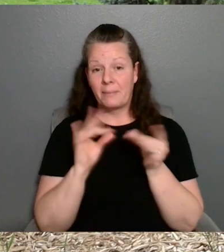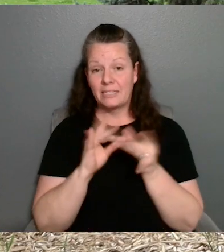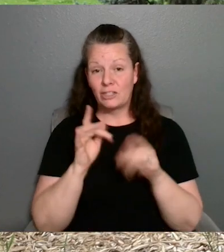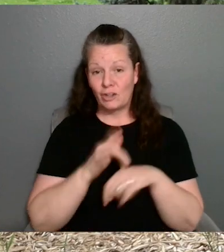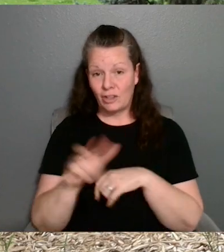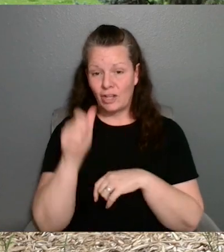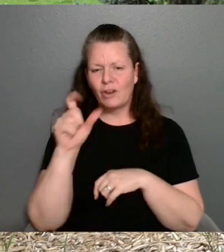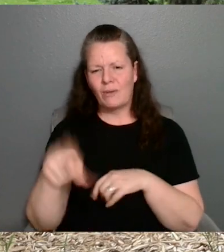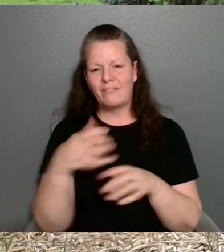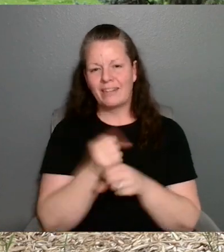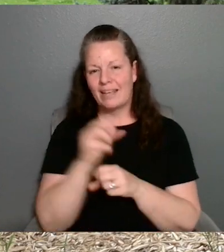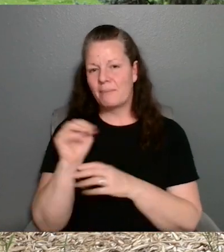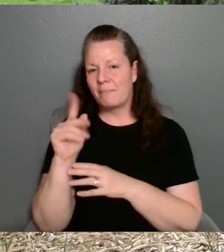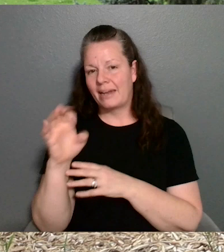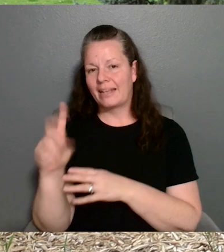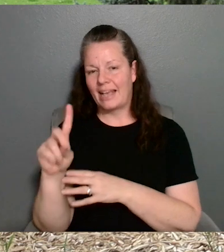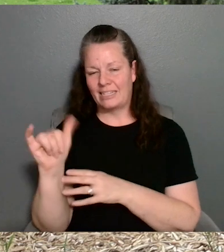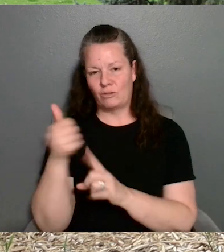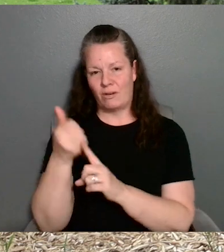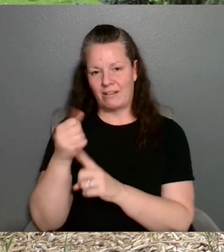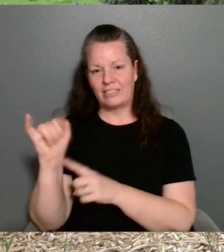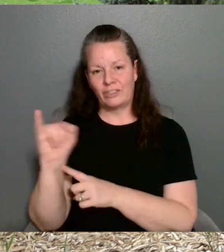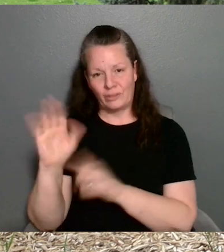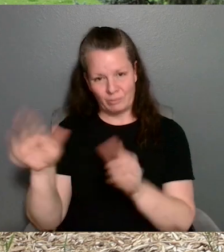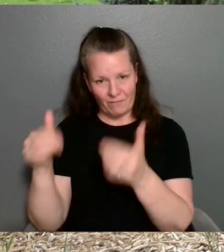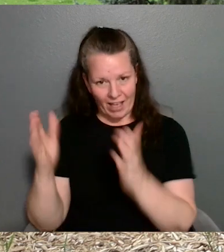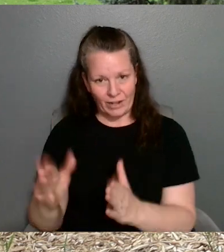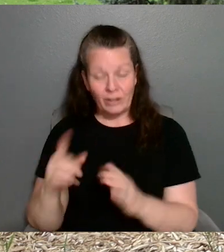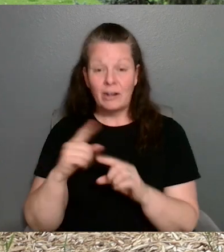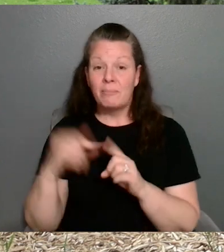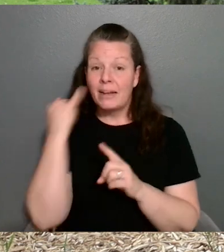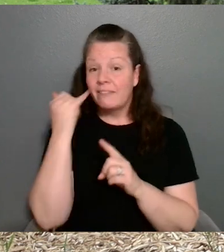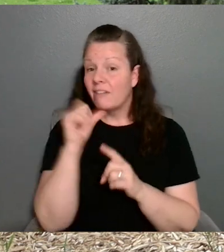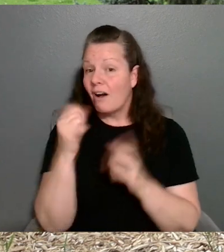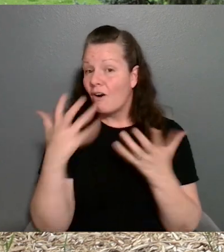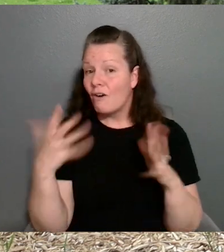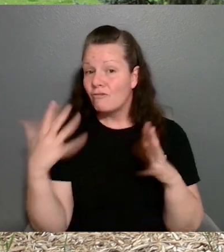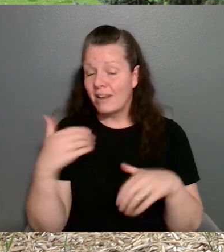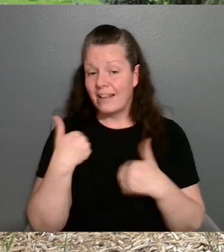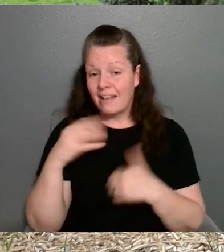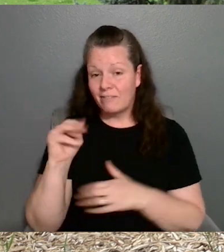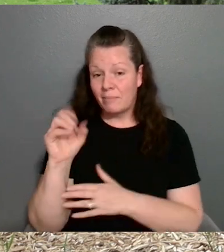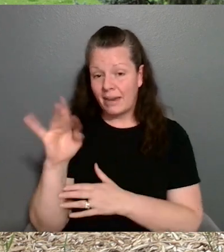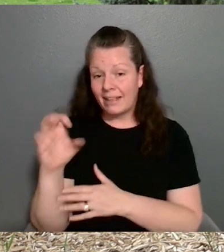you have to receive Colorado's Medicaid as your health insurance provider. But if you're not already on Medicaid,